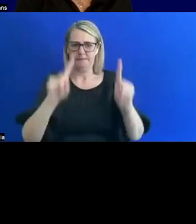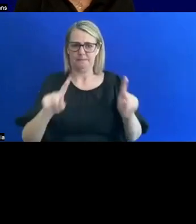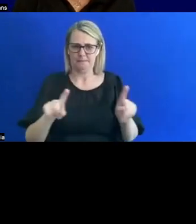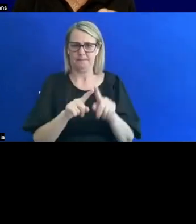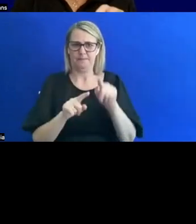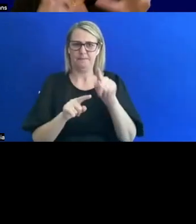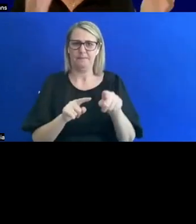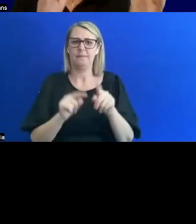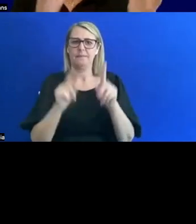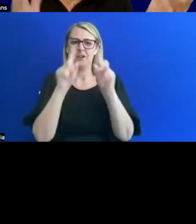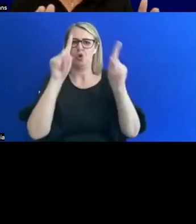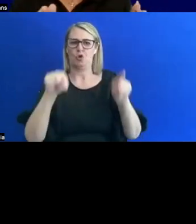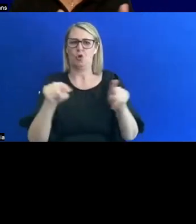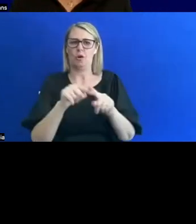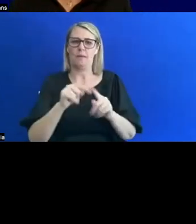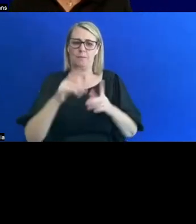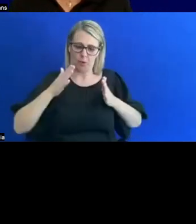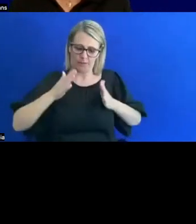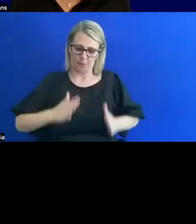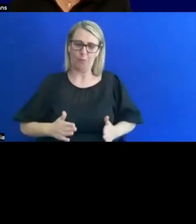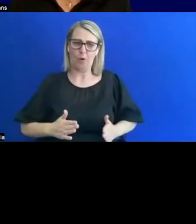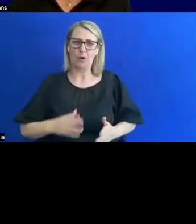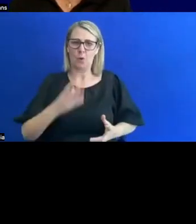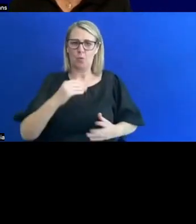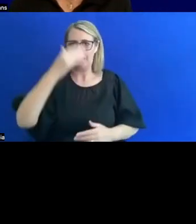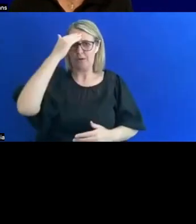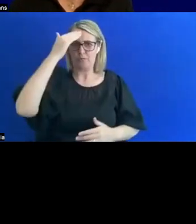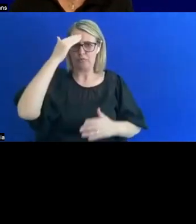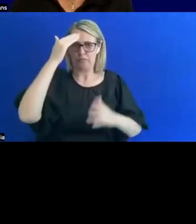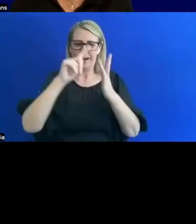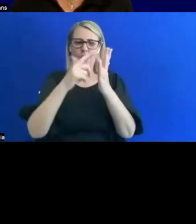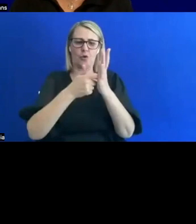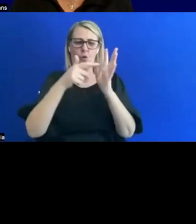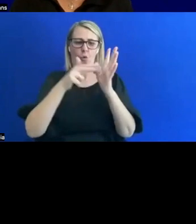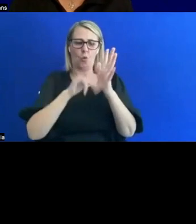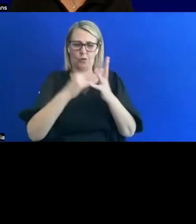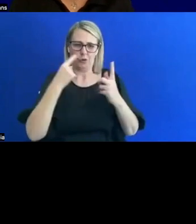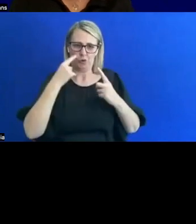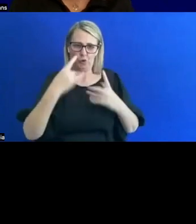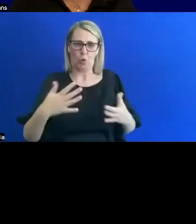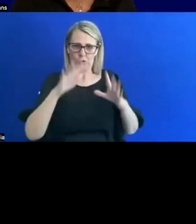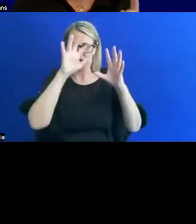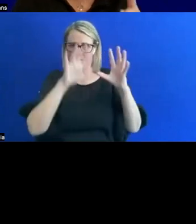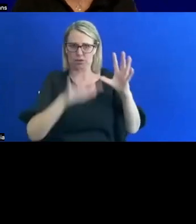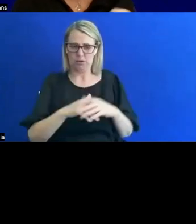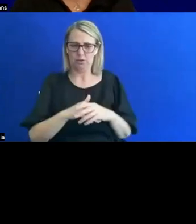diagram of a human body with a brain and organs outlined internally. There are multiple text